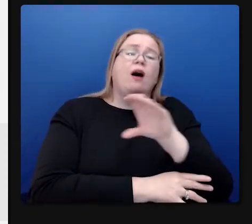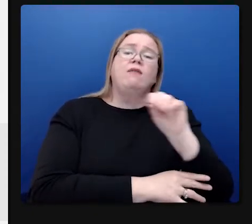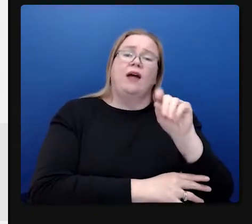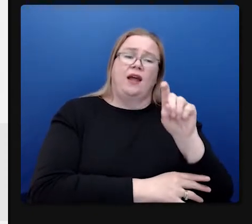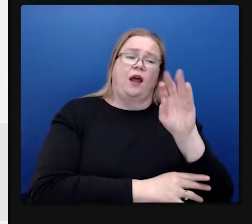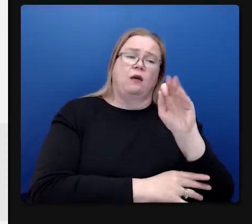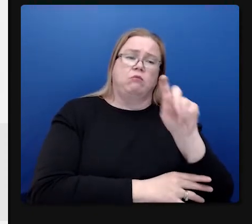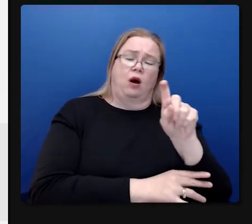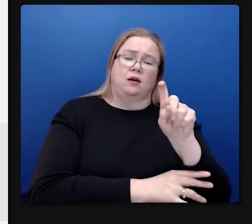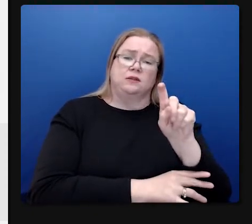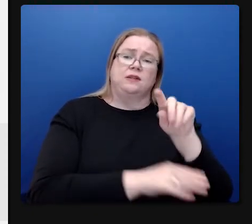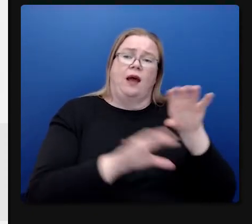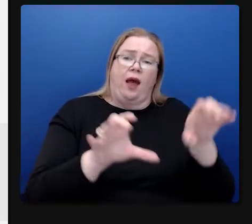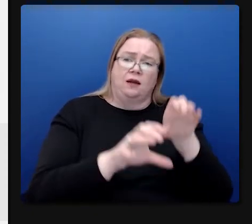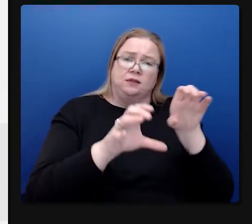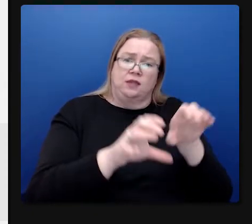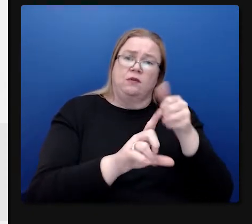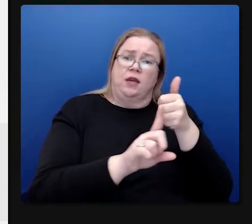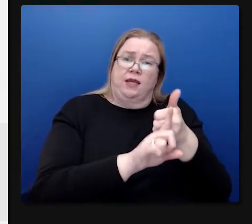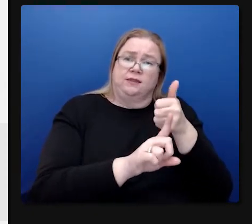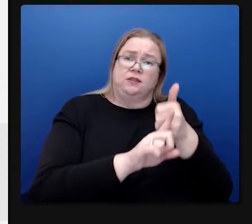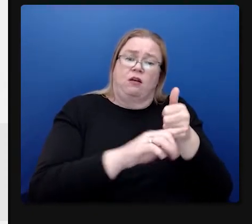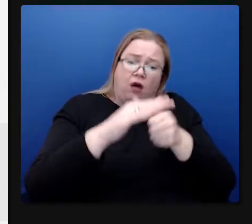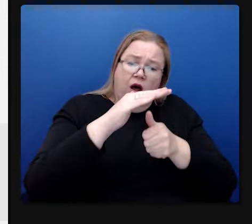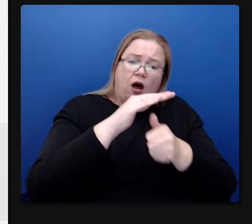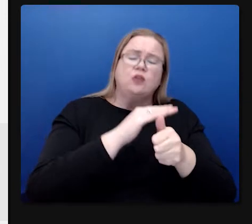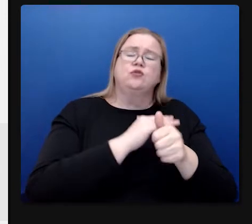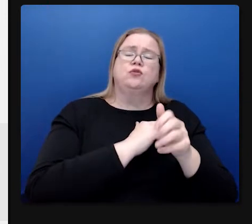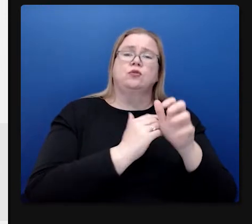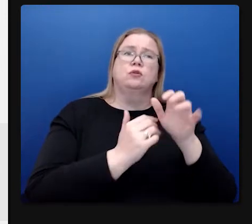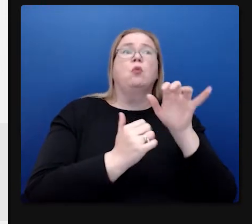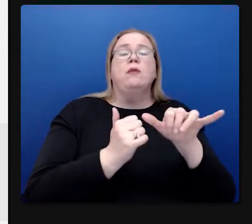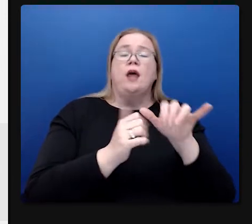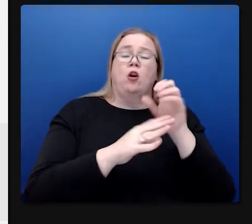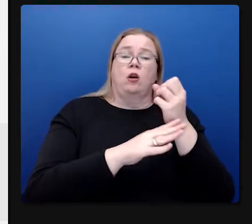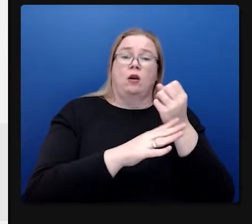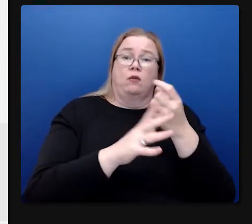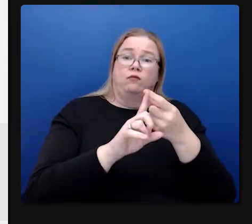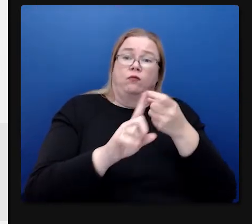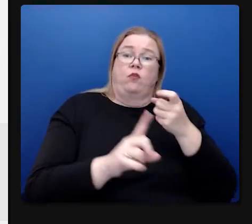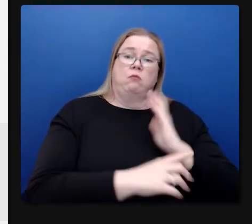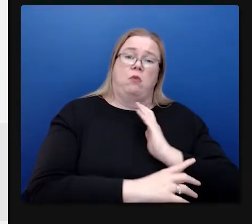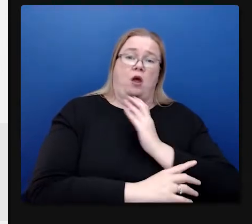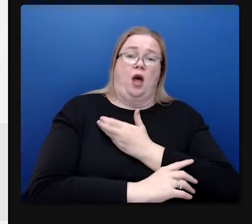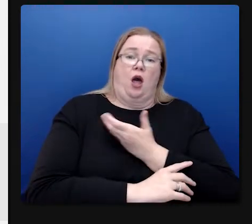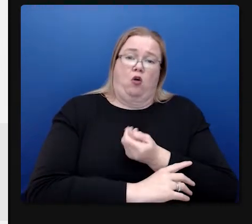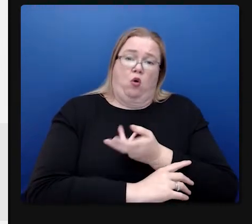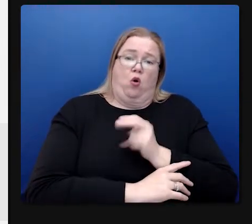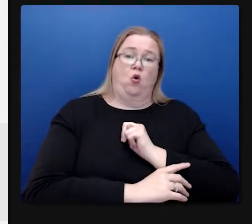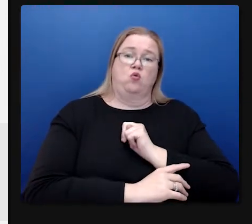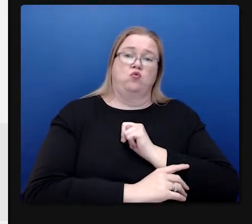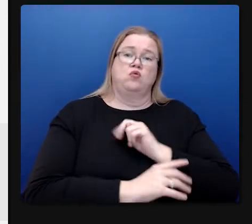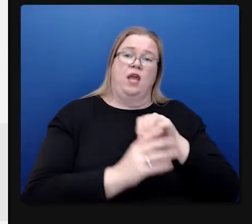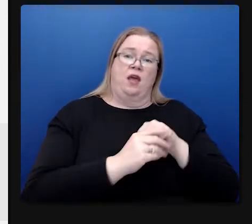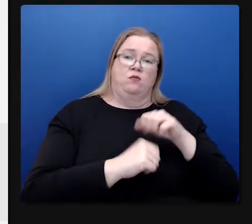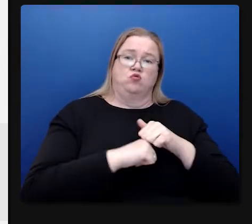and Xbox activities that are being emitted from our own infrastructure.